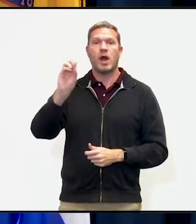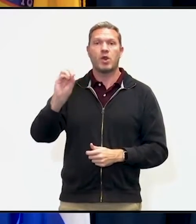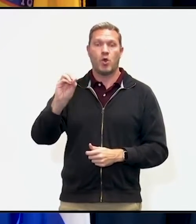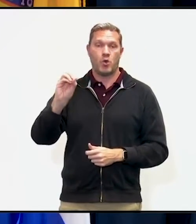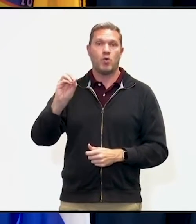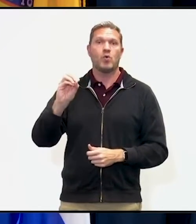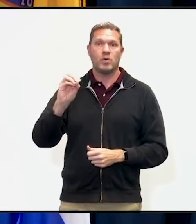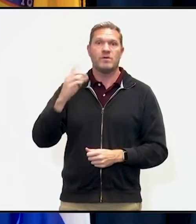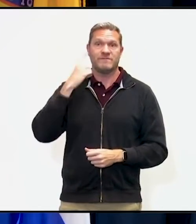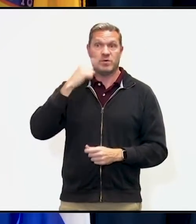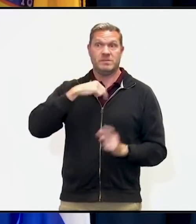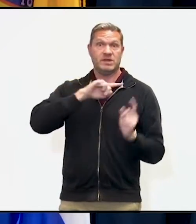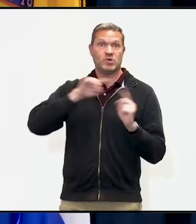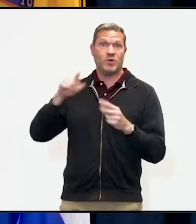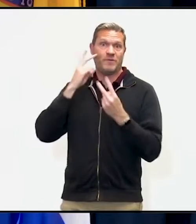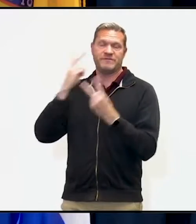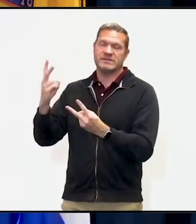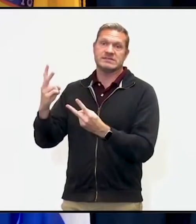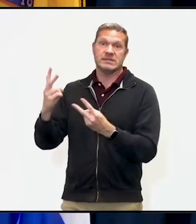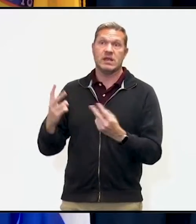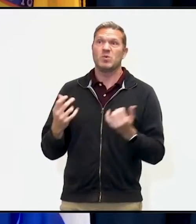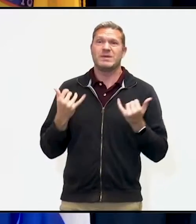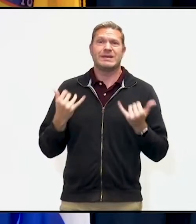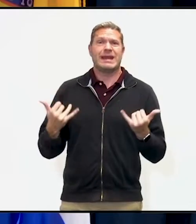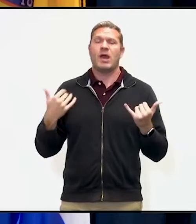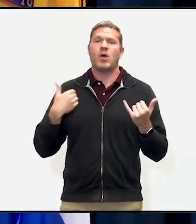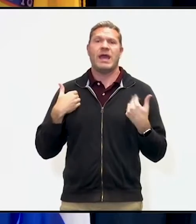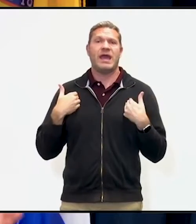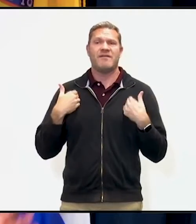And we, you know, we now have thousands of kids back in our classrooms and they've been